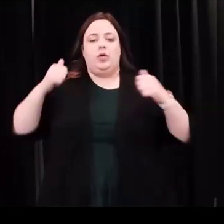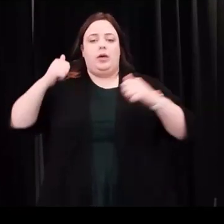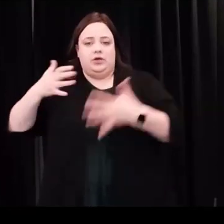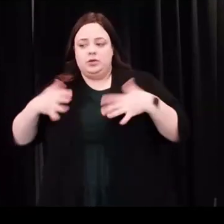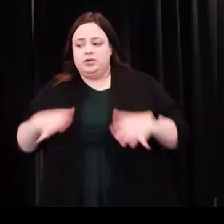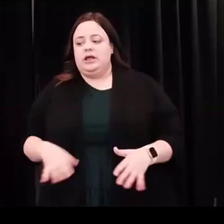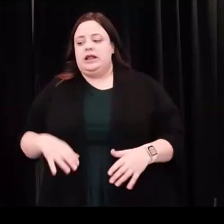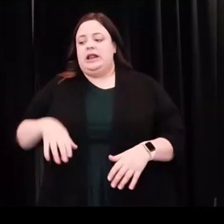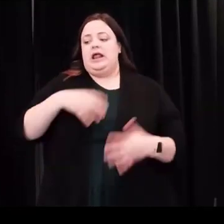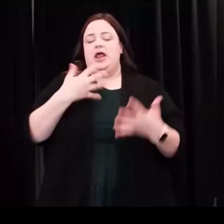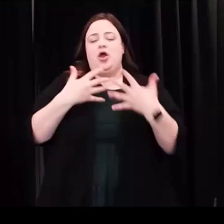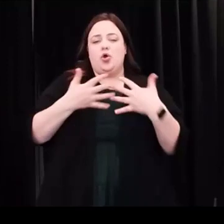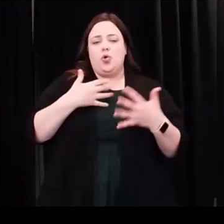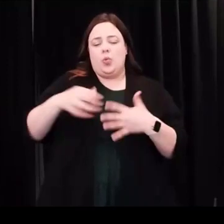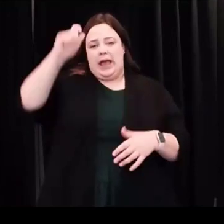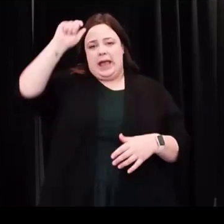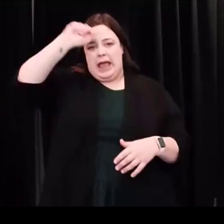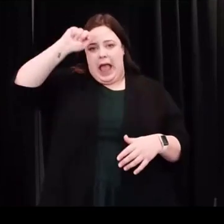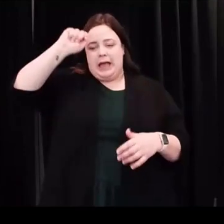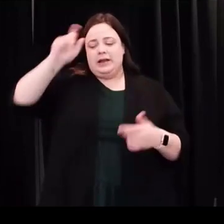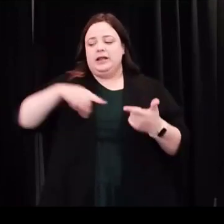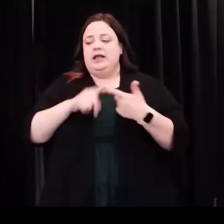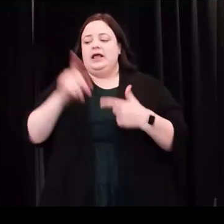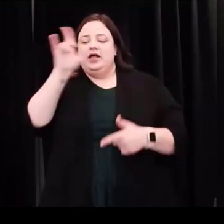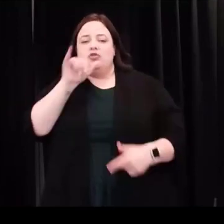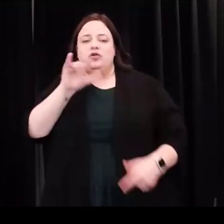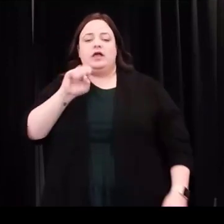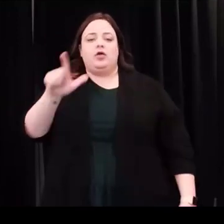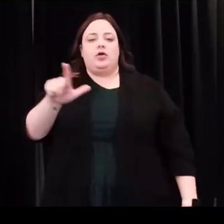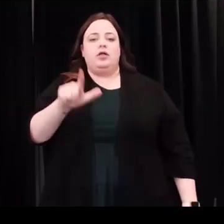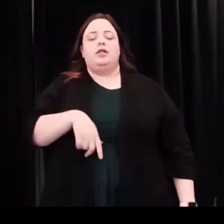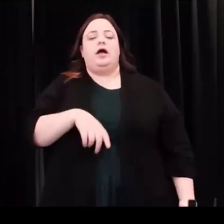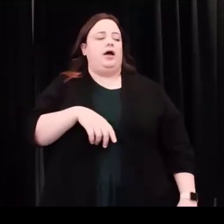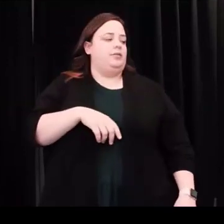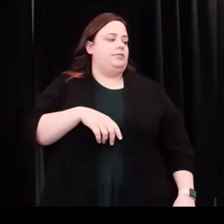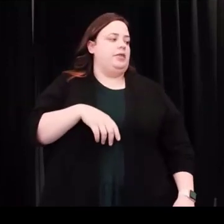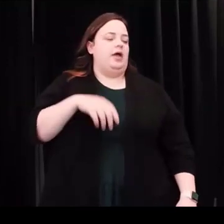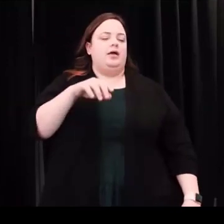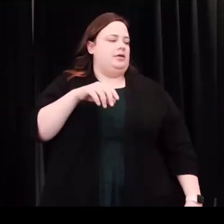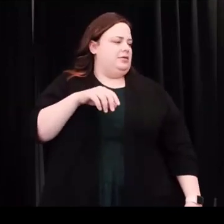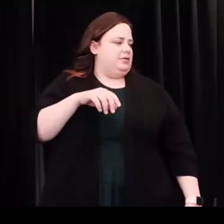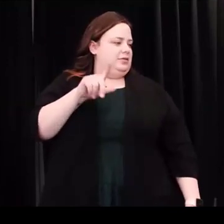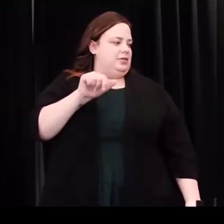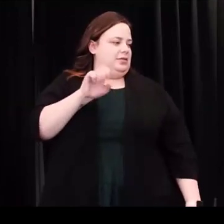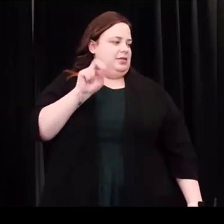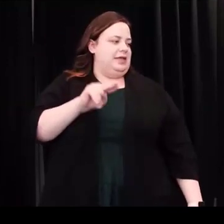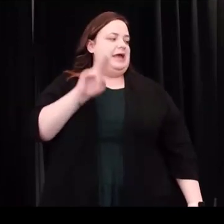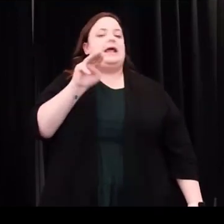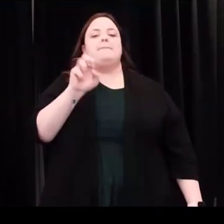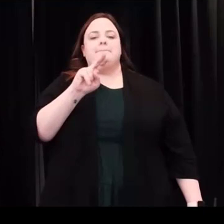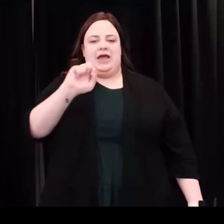of reminds me of a young Colonel Manuel Noriega, is what I thought of when it generated this. But